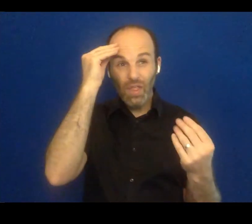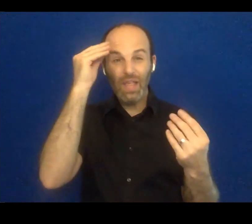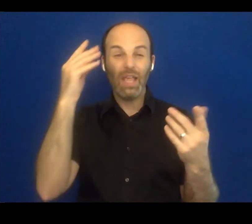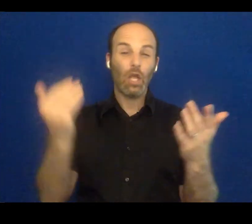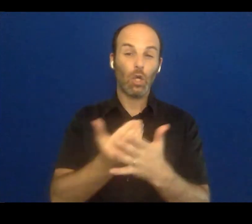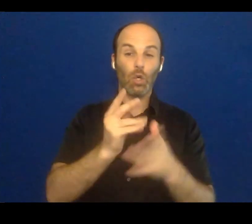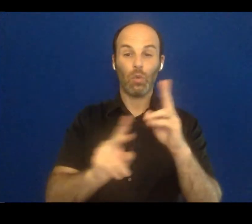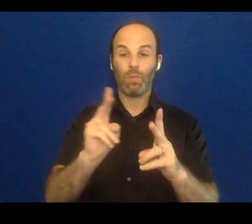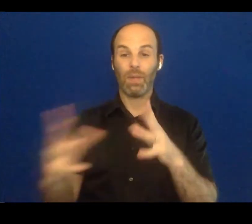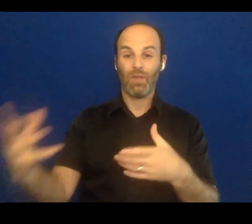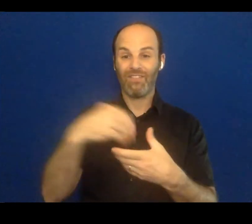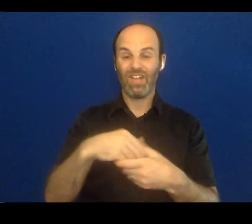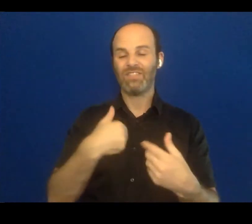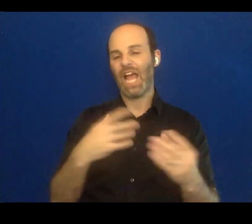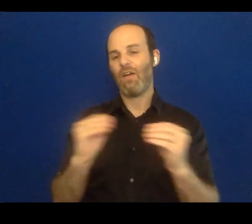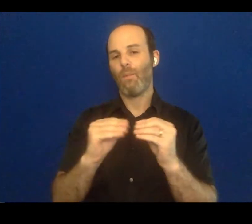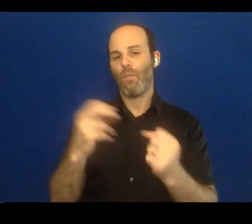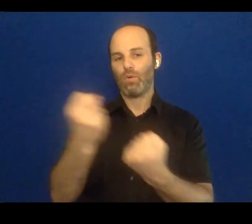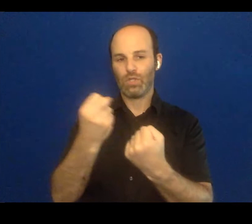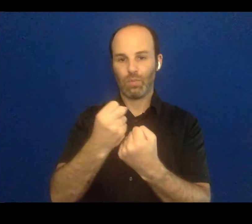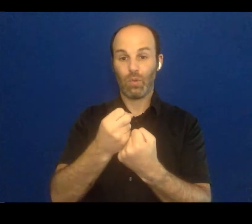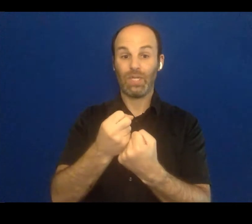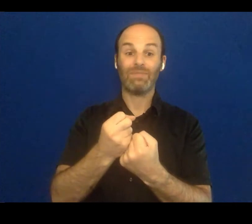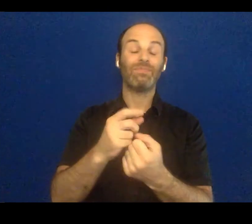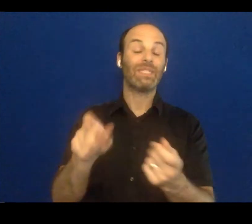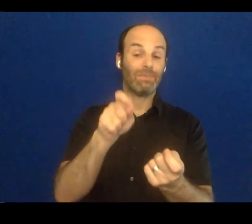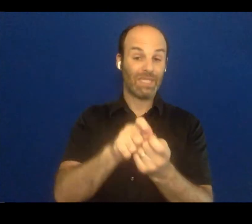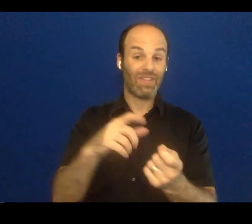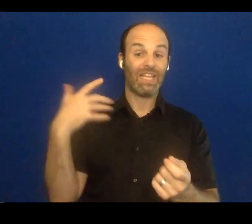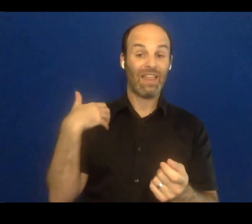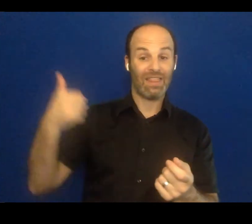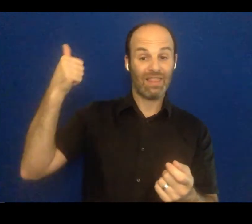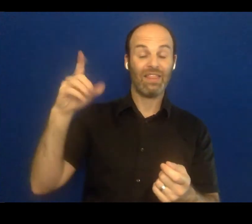CURRICULUM AND I HAVE HAD MORE SUPPORT, IN PARTICULAR THE DEAN